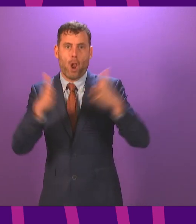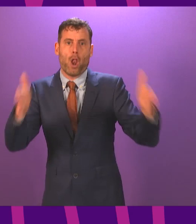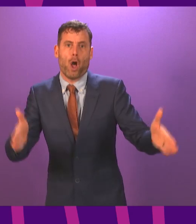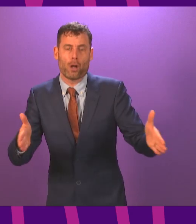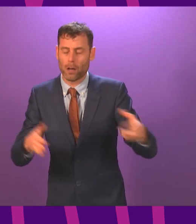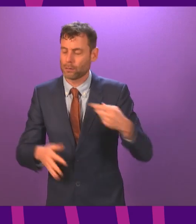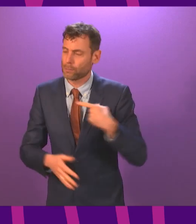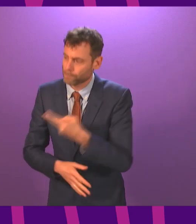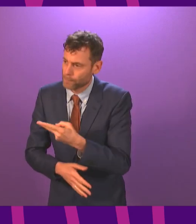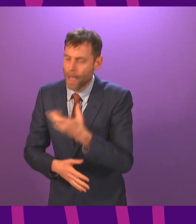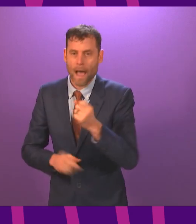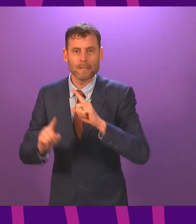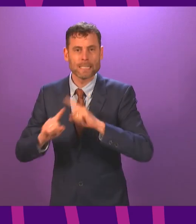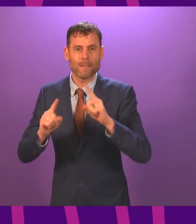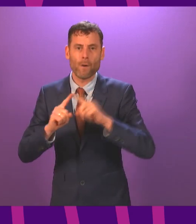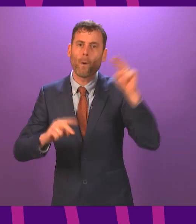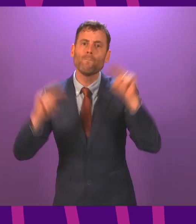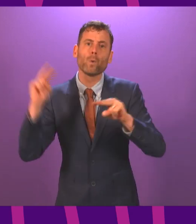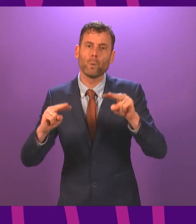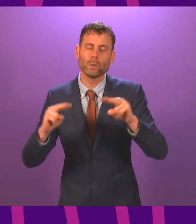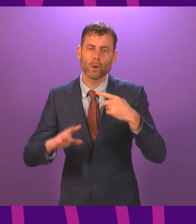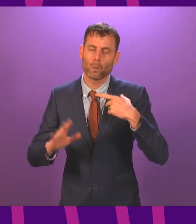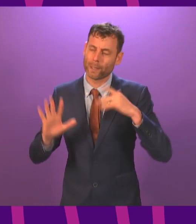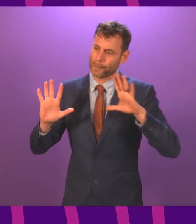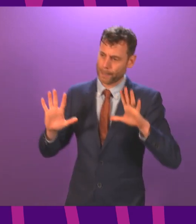Those decisions have to be carefully considered and of course they have to be driven by the